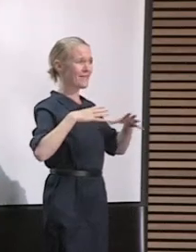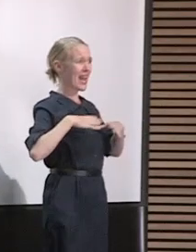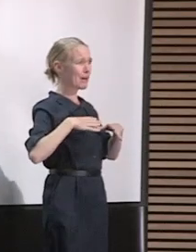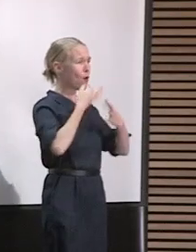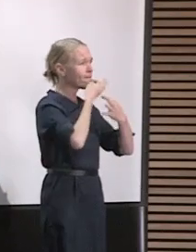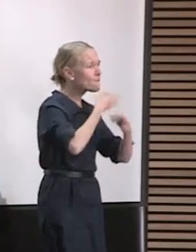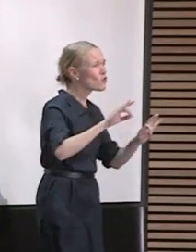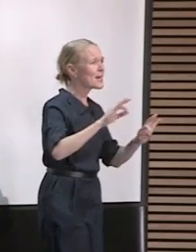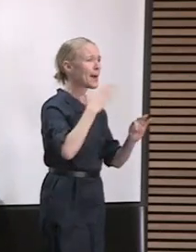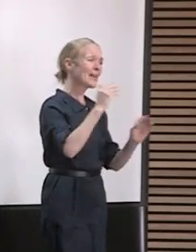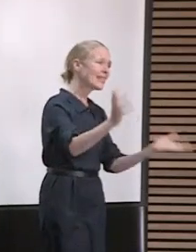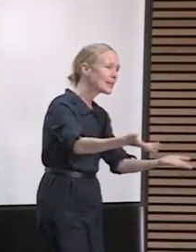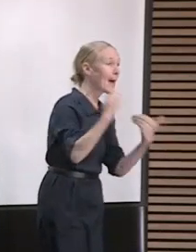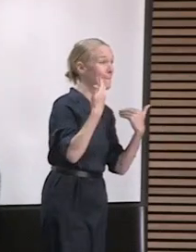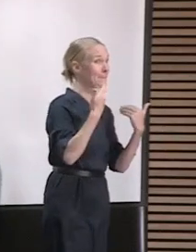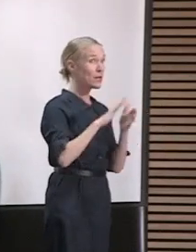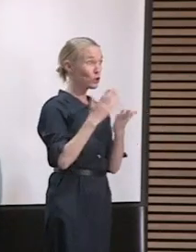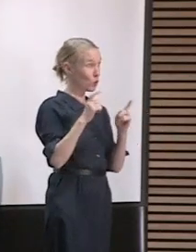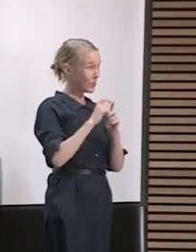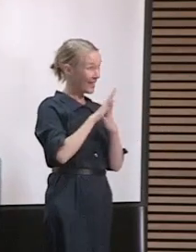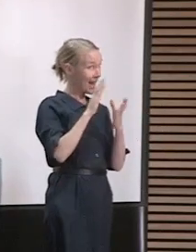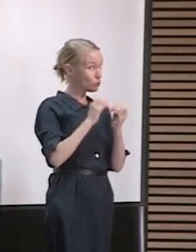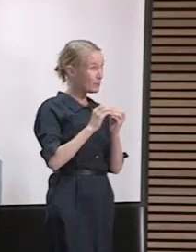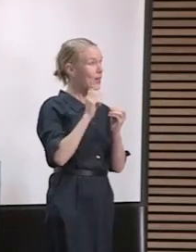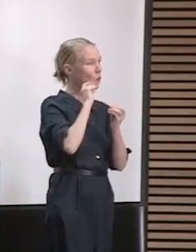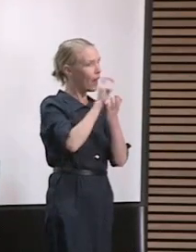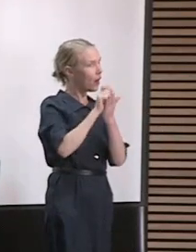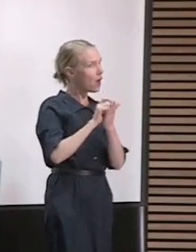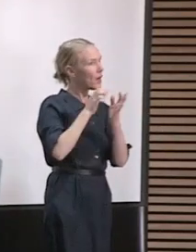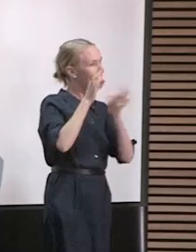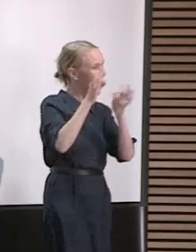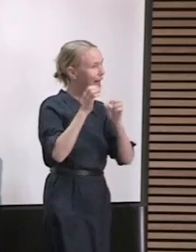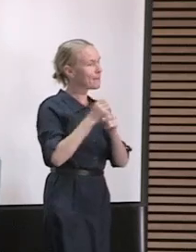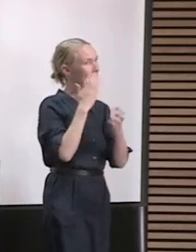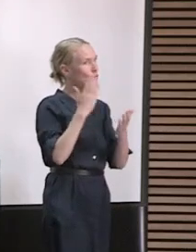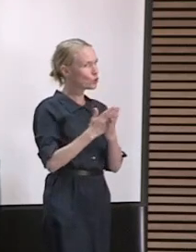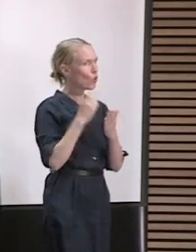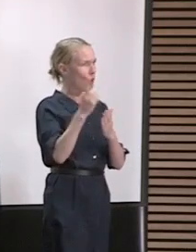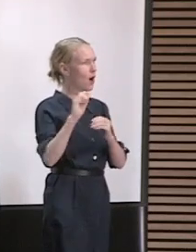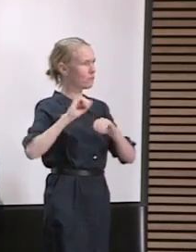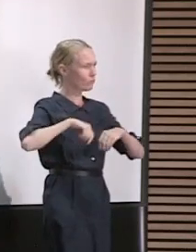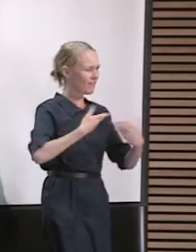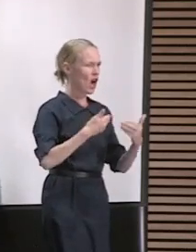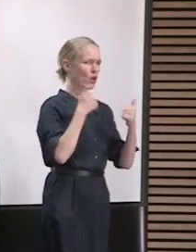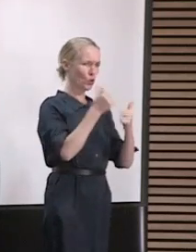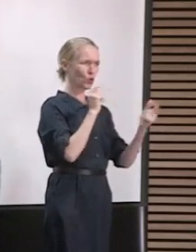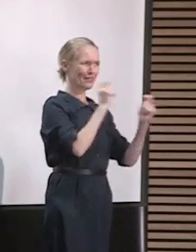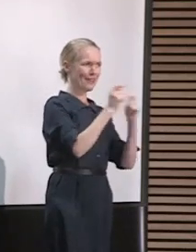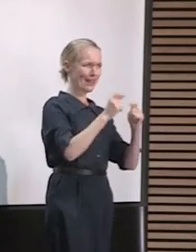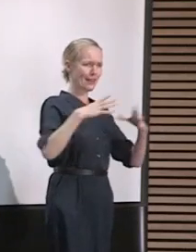had a teleconference with them last evening, so they were all aware anyway, and they've got quite explicit plans about how